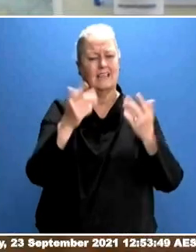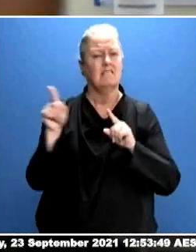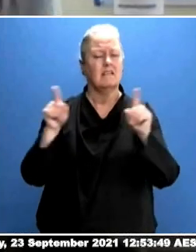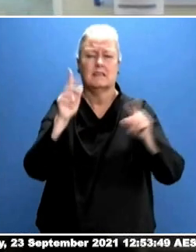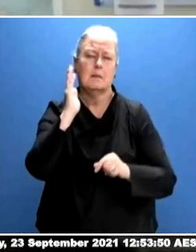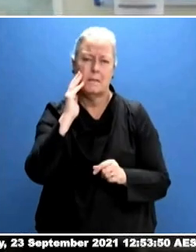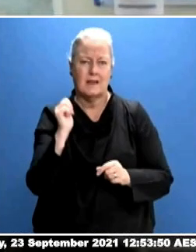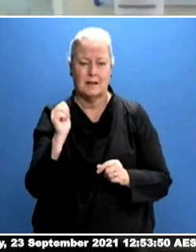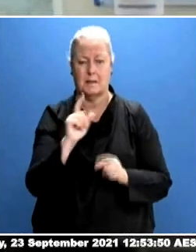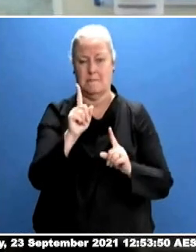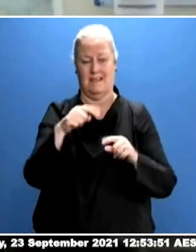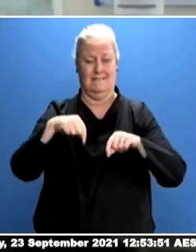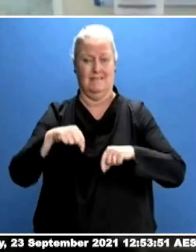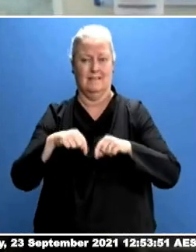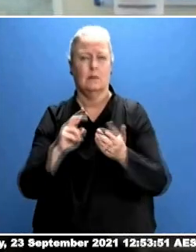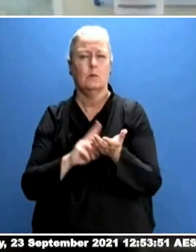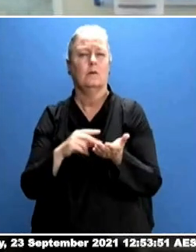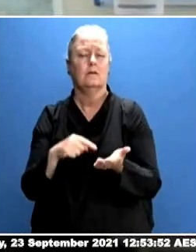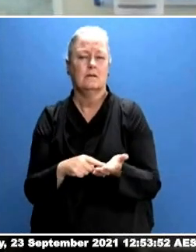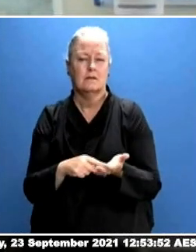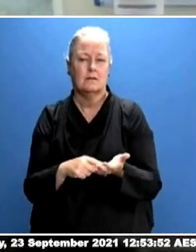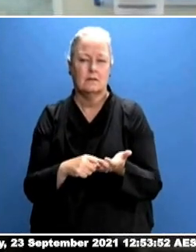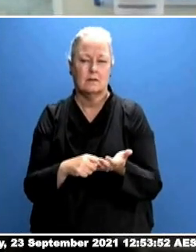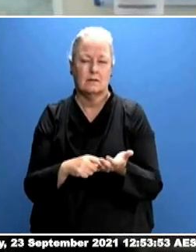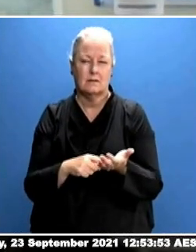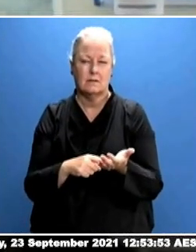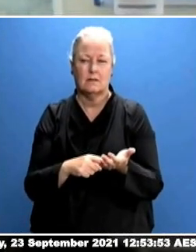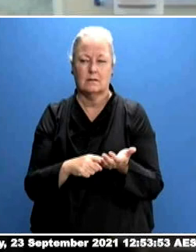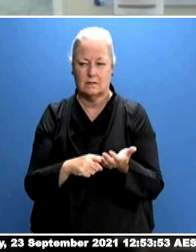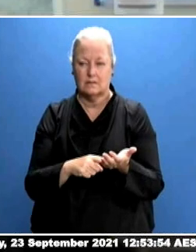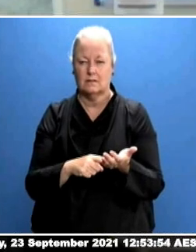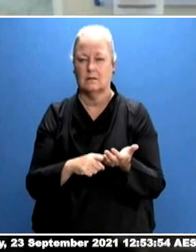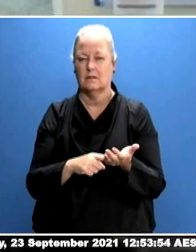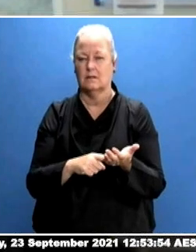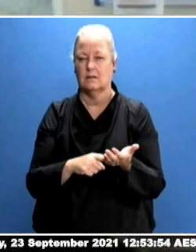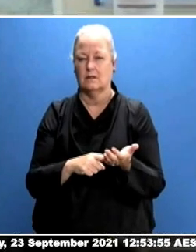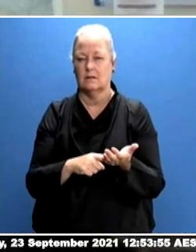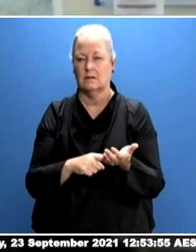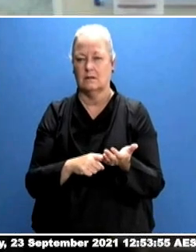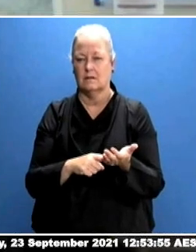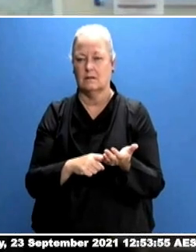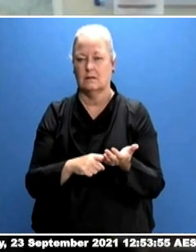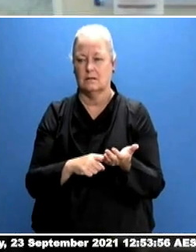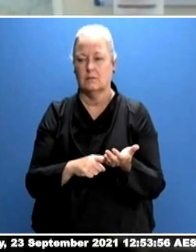context here, it's kids most at risk obviously being Aboriginal children. Yes.